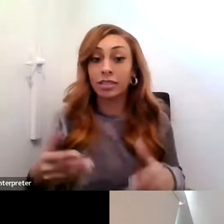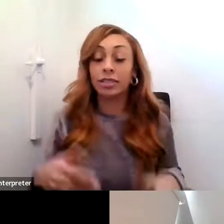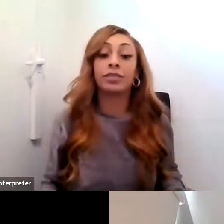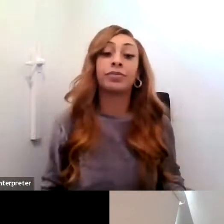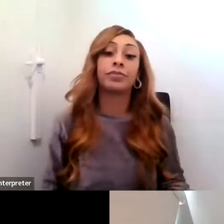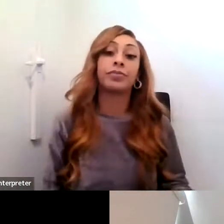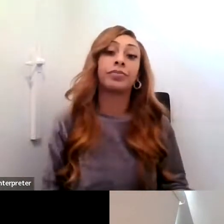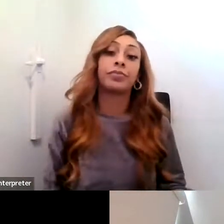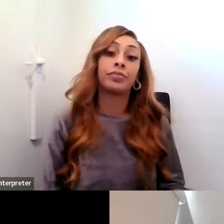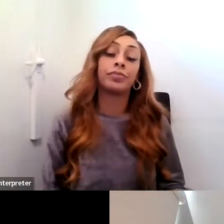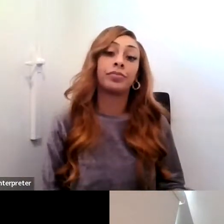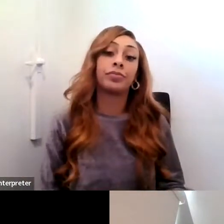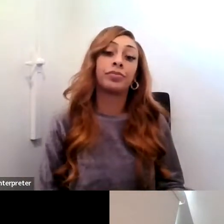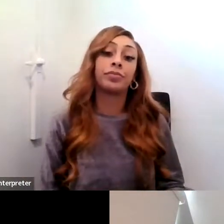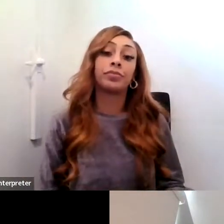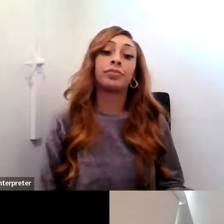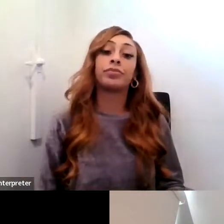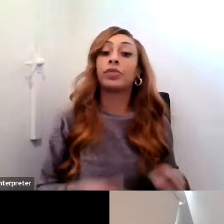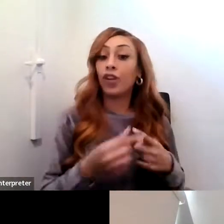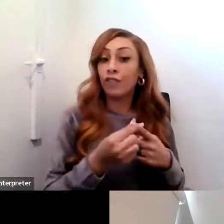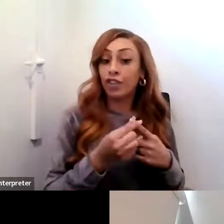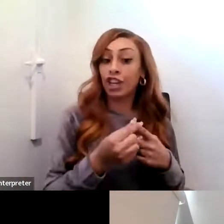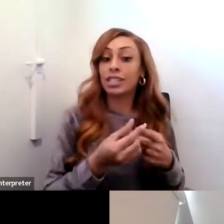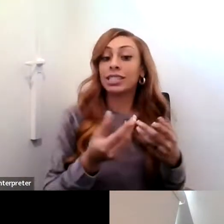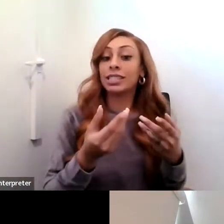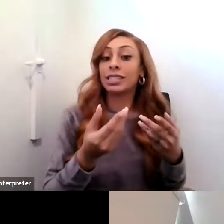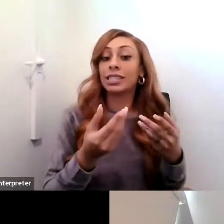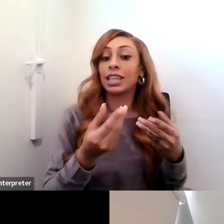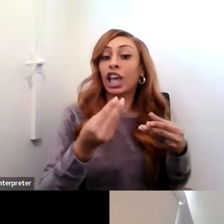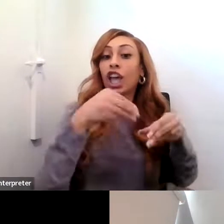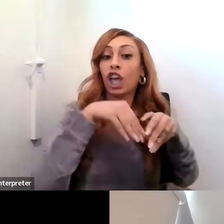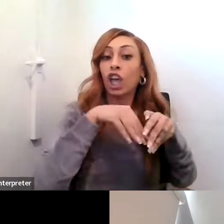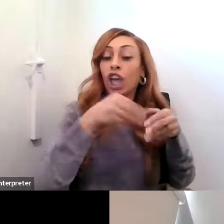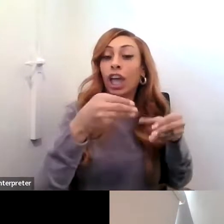So firstly, I want to talk about inclusive design, and secondly, I'll talk about thinking about